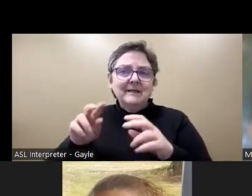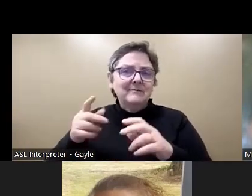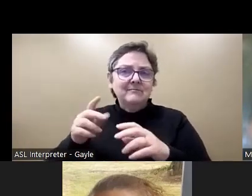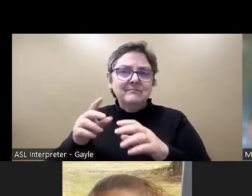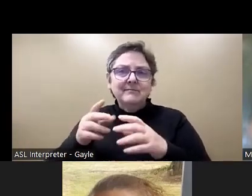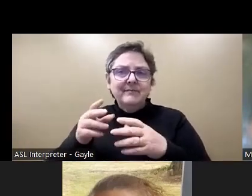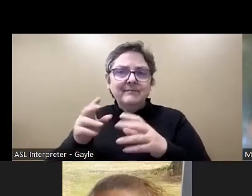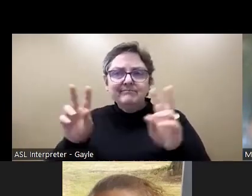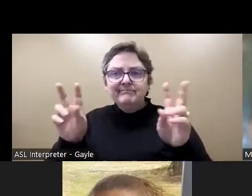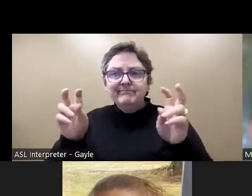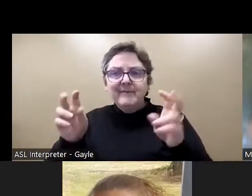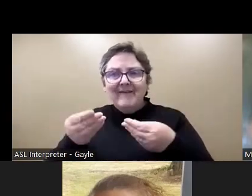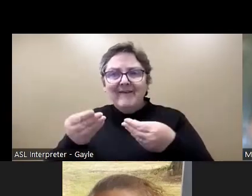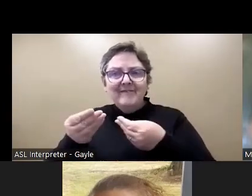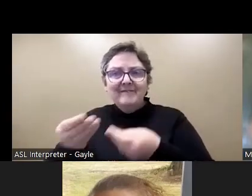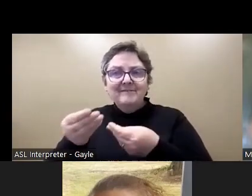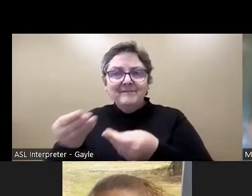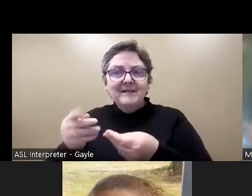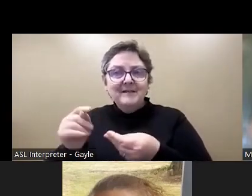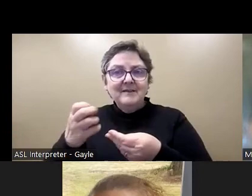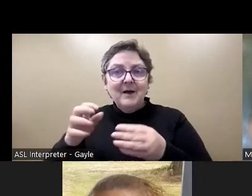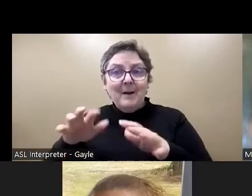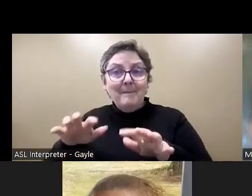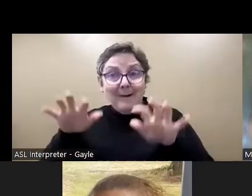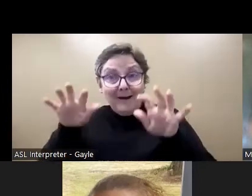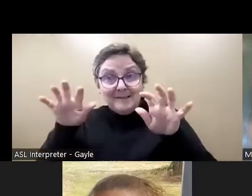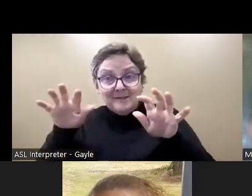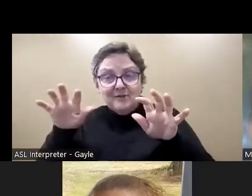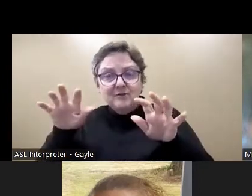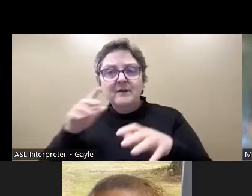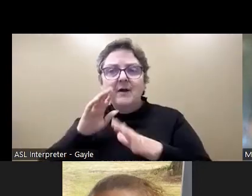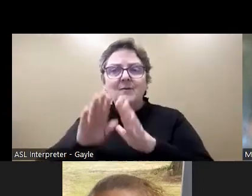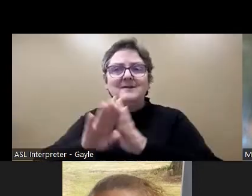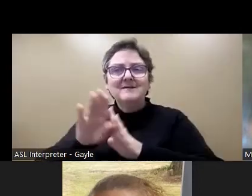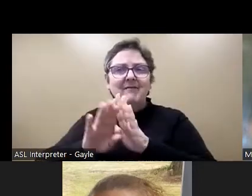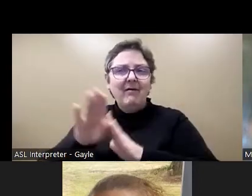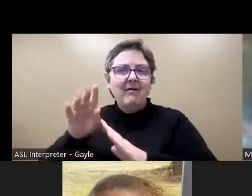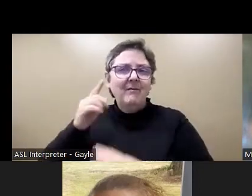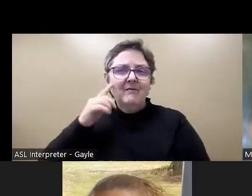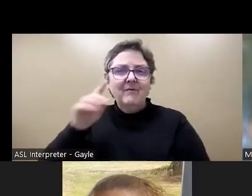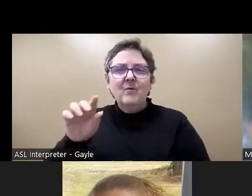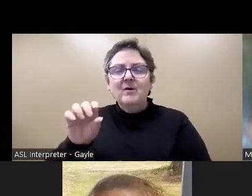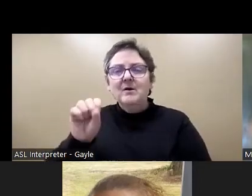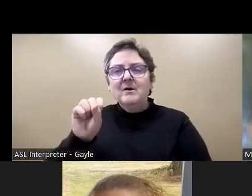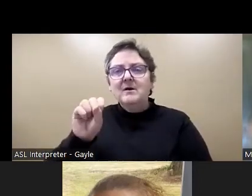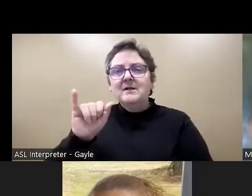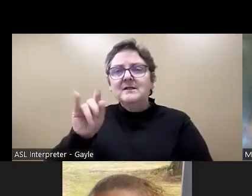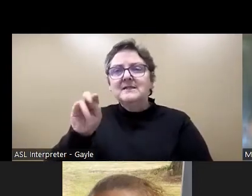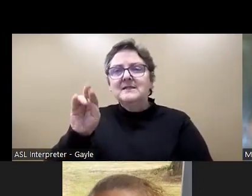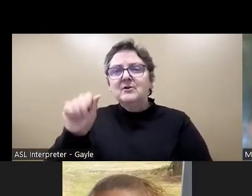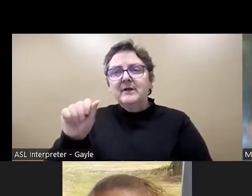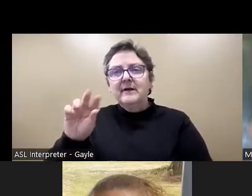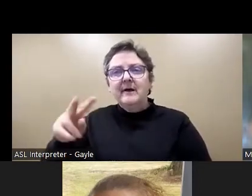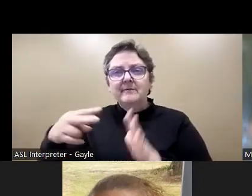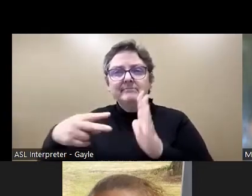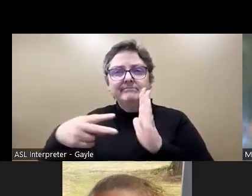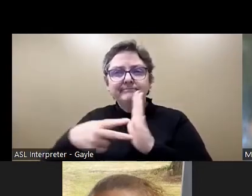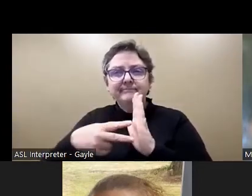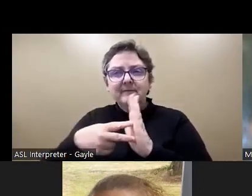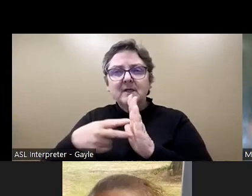that was originally developed for Syrian refugee children. But one of the major roles we've played is optimizing